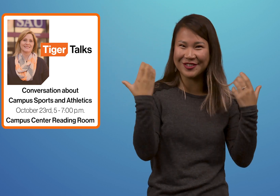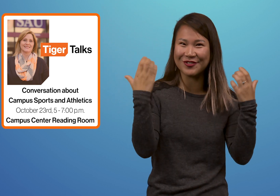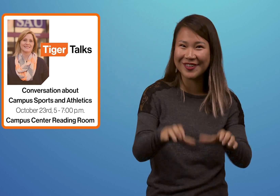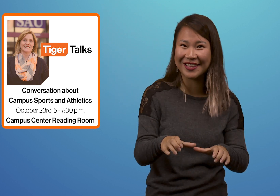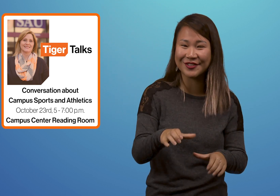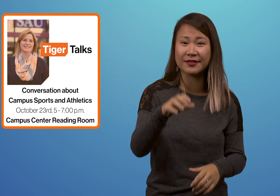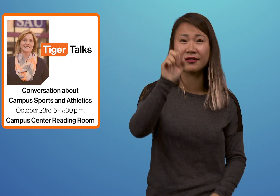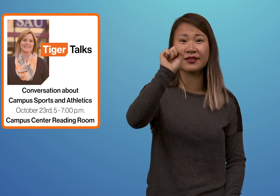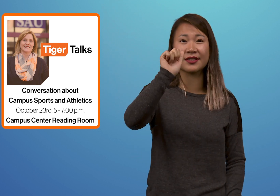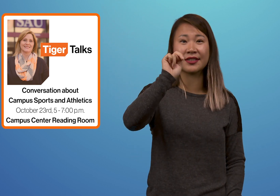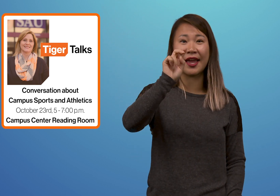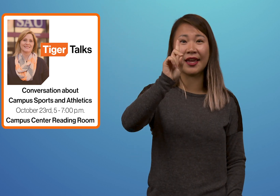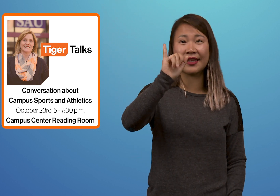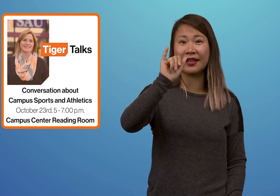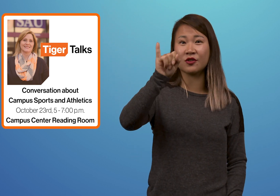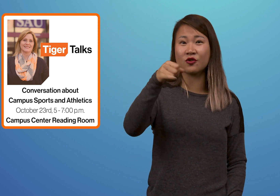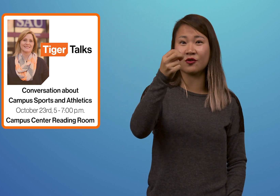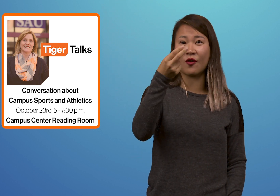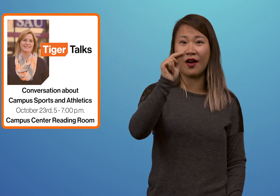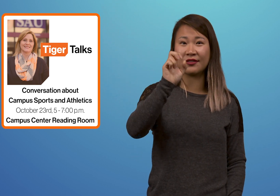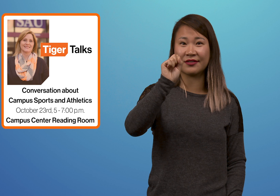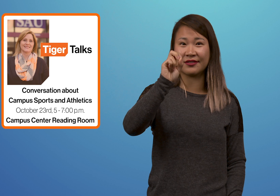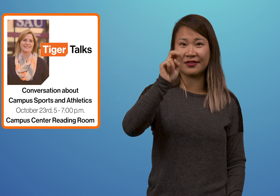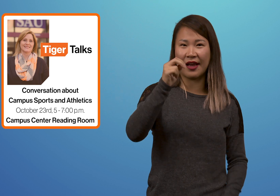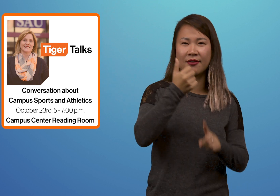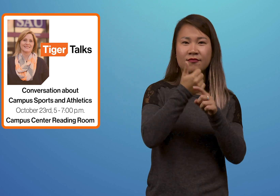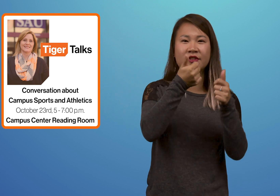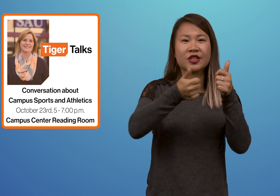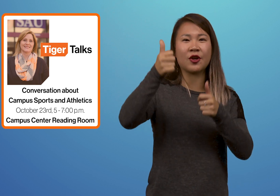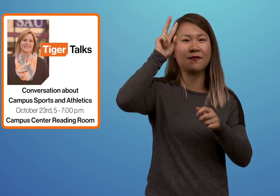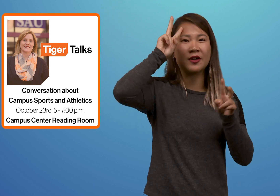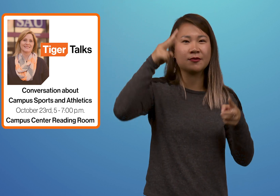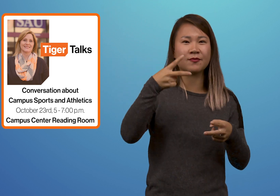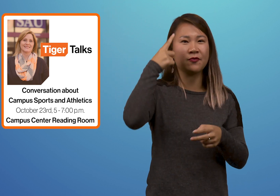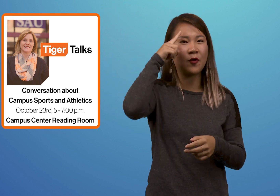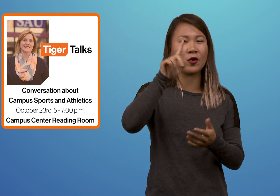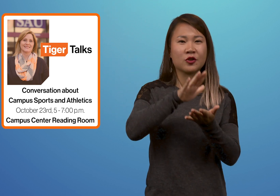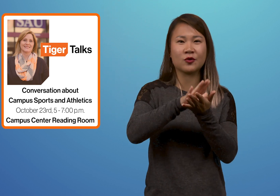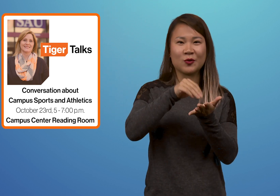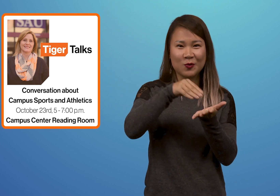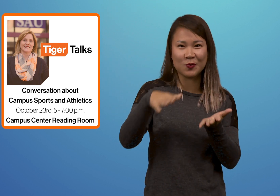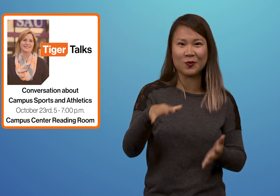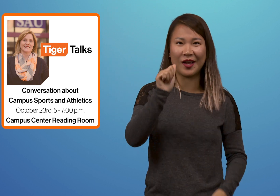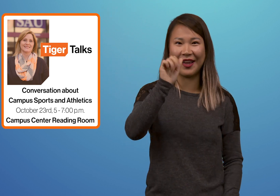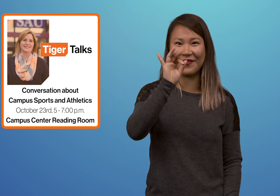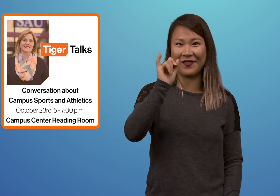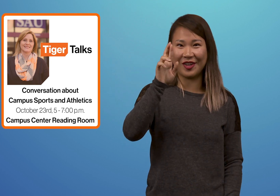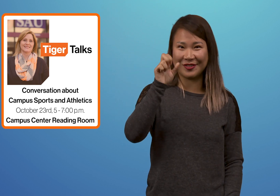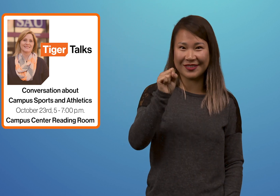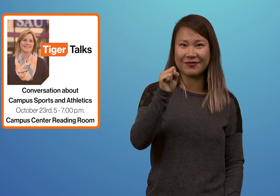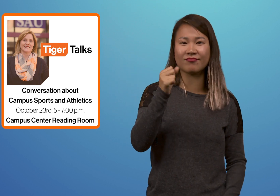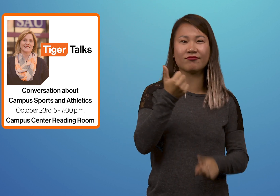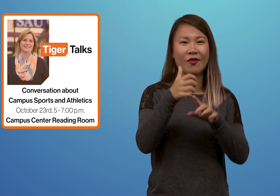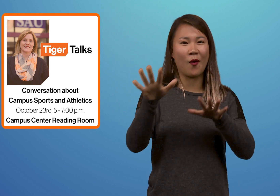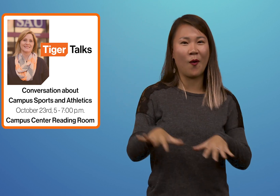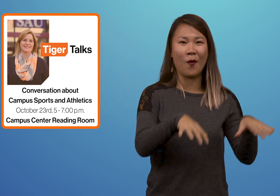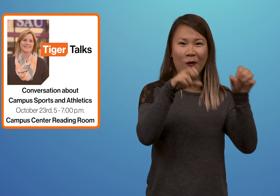Because now you have a chance! Sandy Johnson, senior vice president for student affairs,